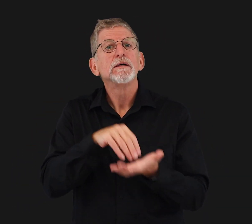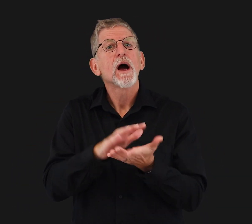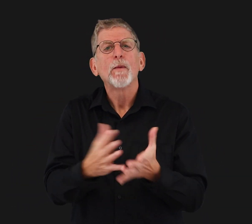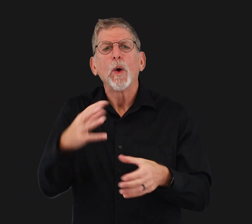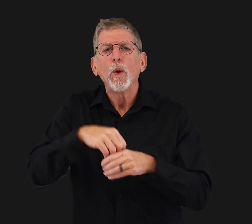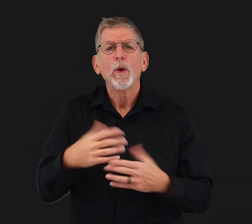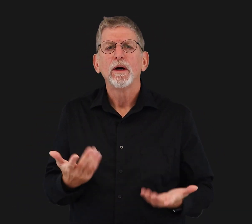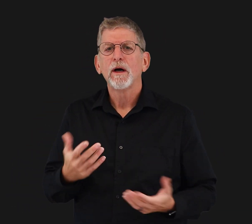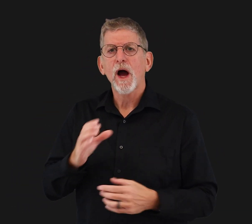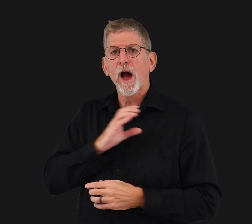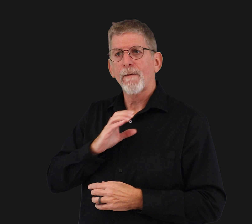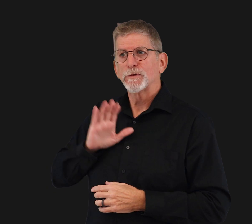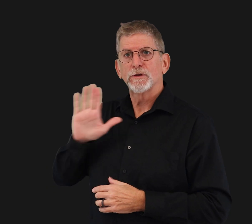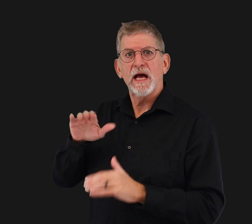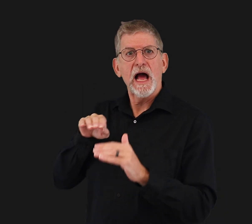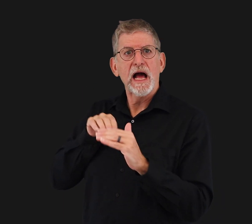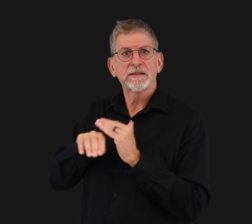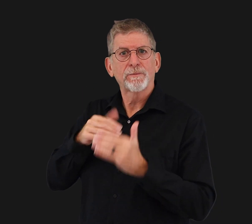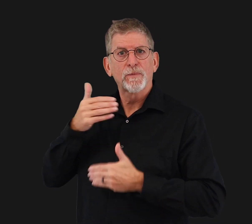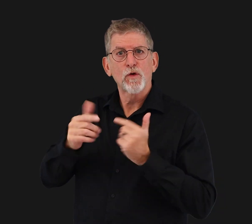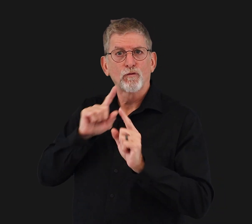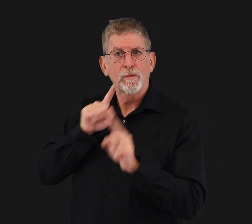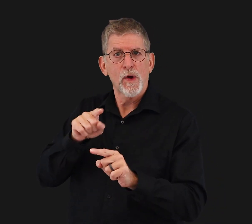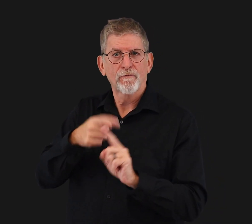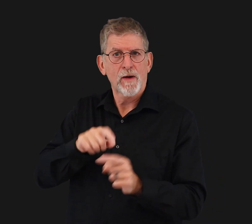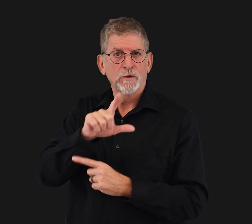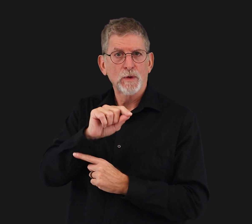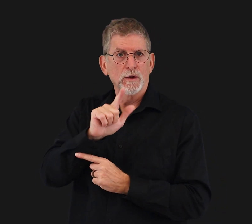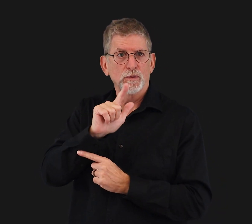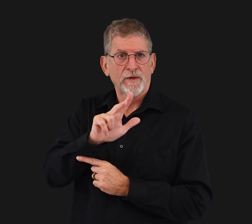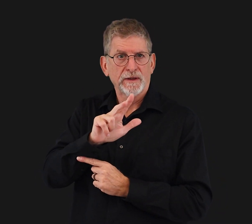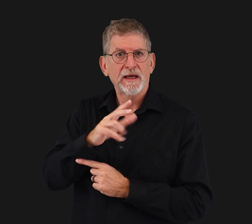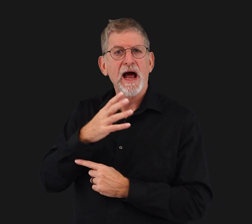They include: the Commission’s Accessibility Progress Report from 2023